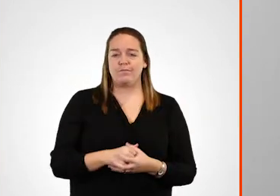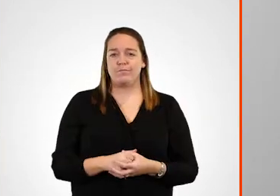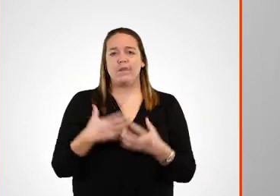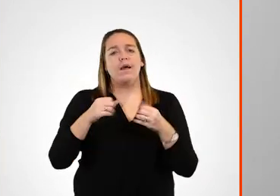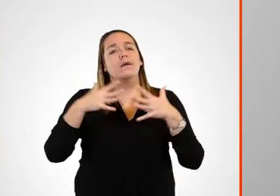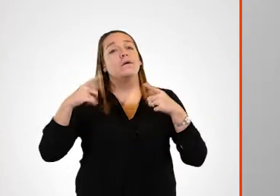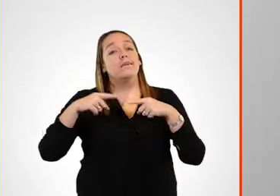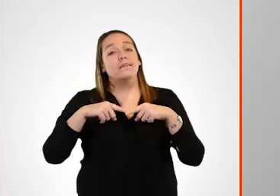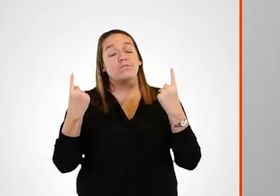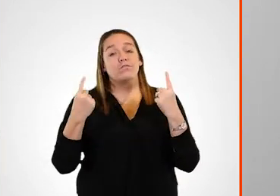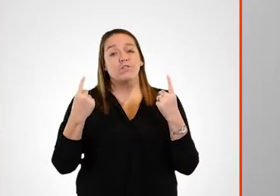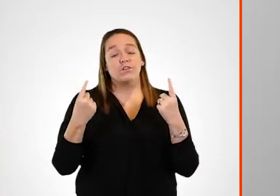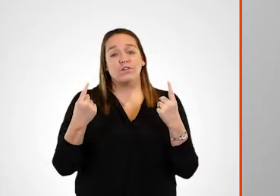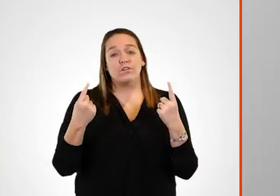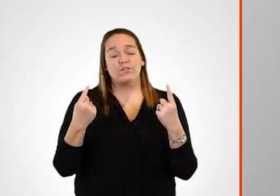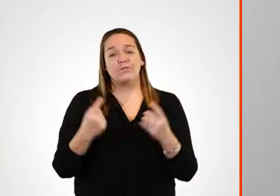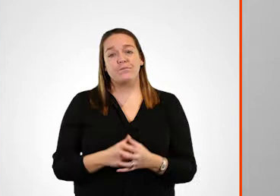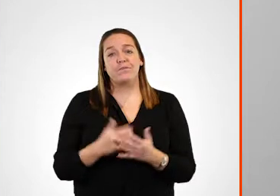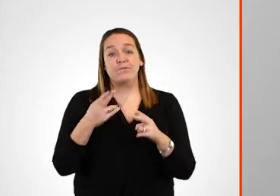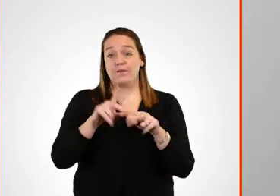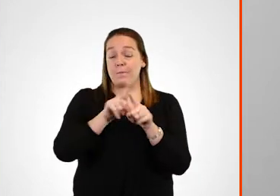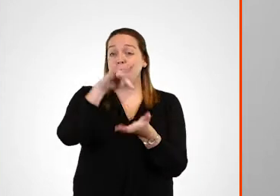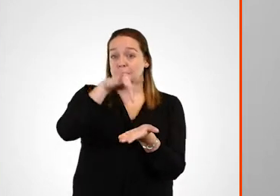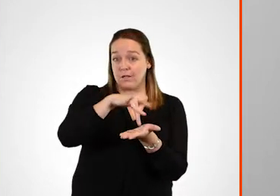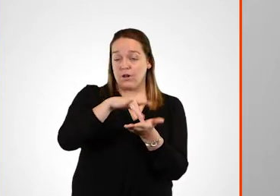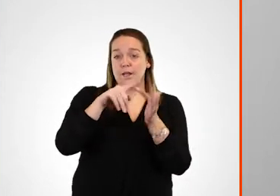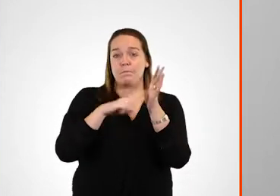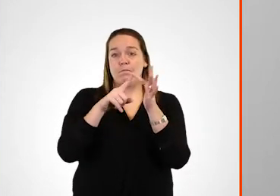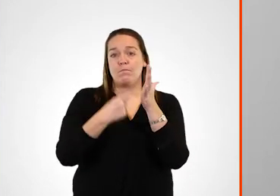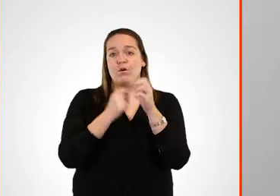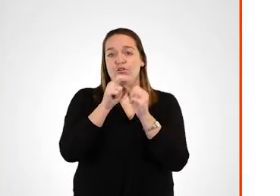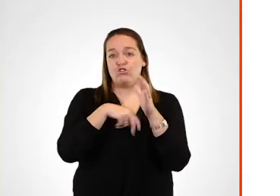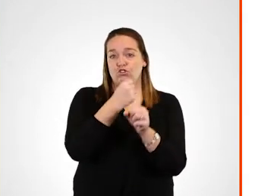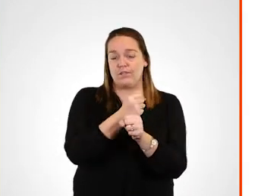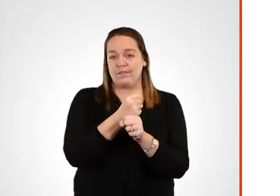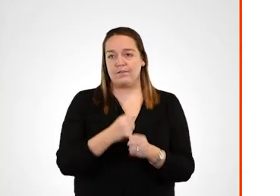for several of the middle emerging consonants,